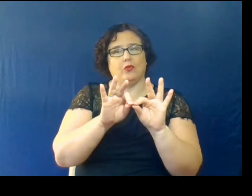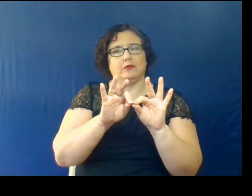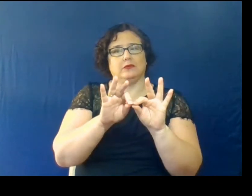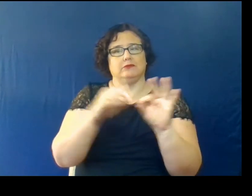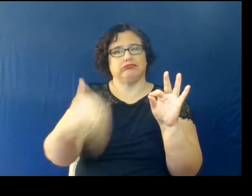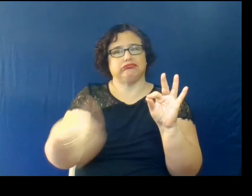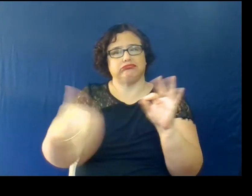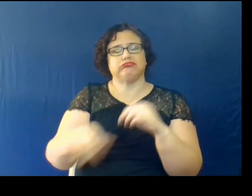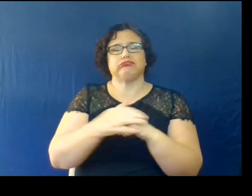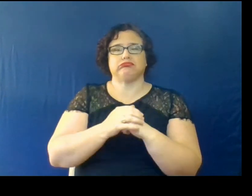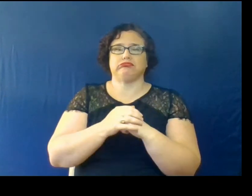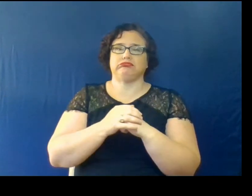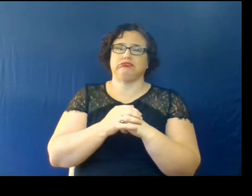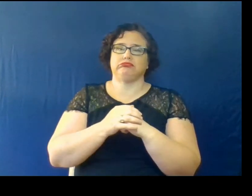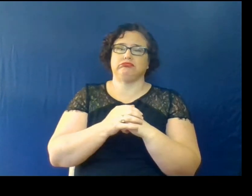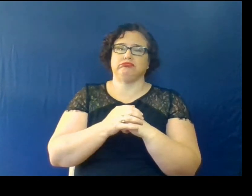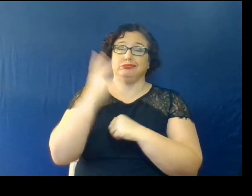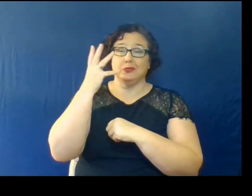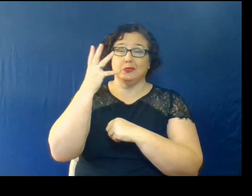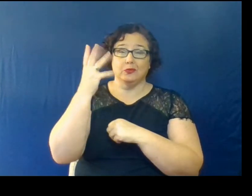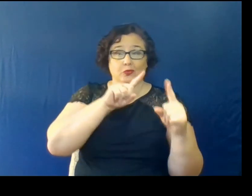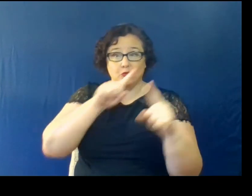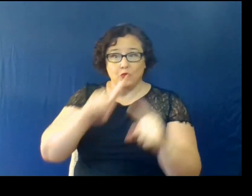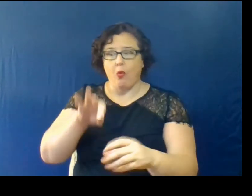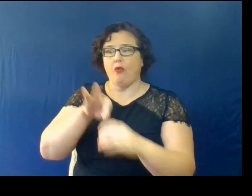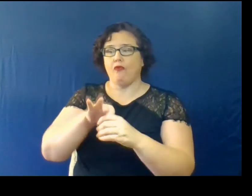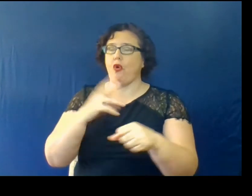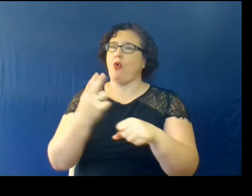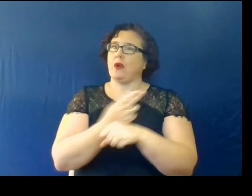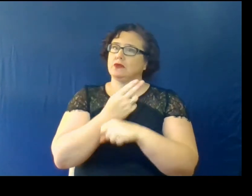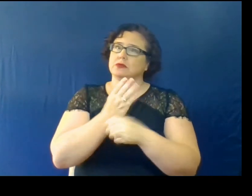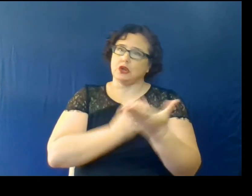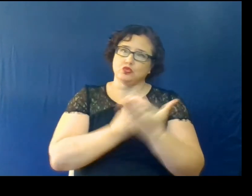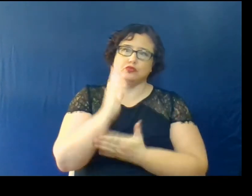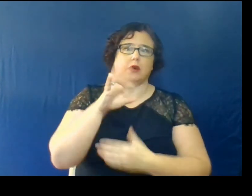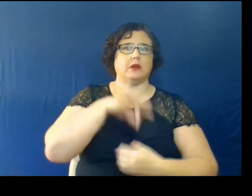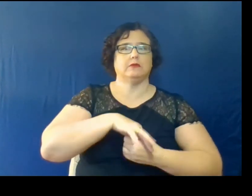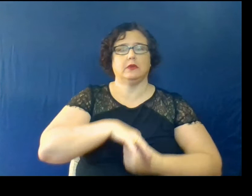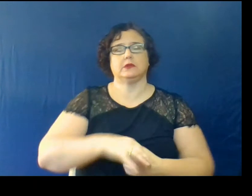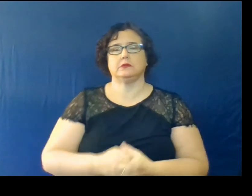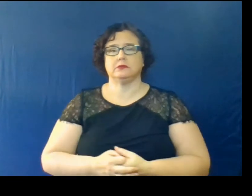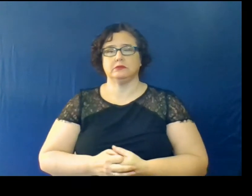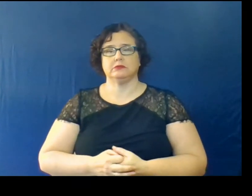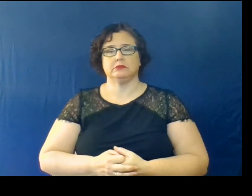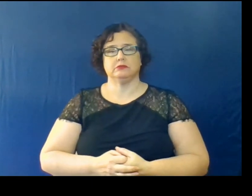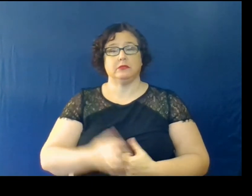to get out and vote and exercise your right to vote. As an individual who is blind